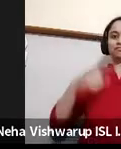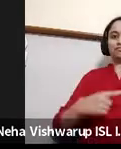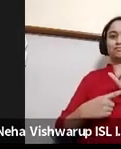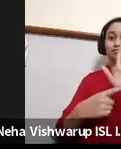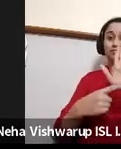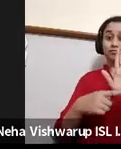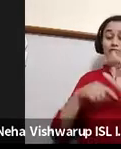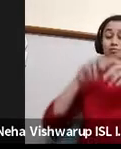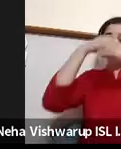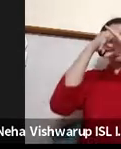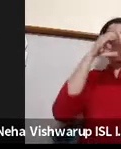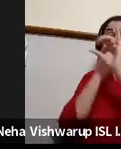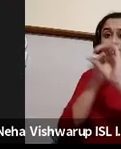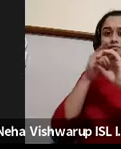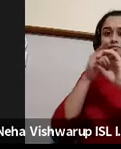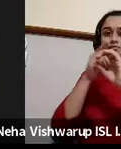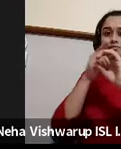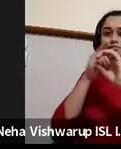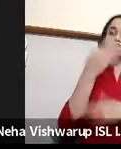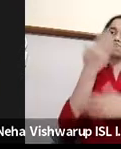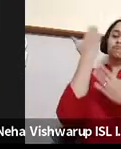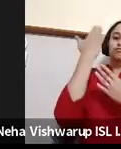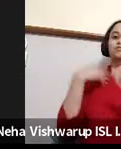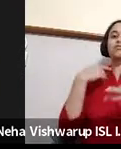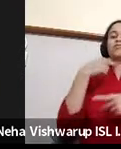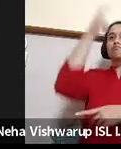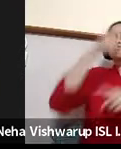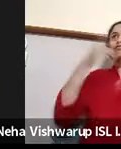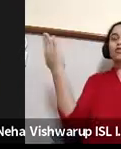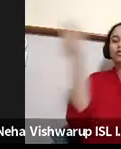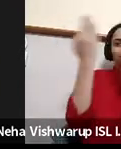to the fiction that this man is perhaps a body double preparing himself for an actual film scene